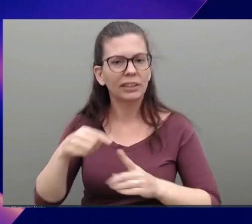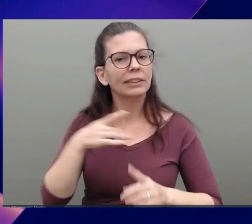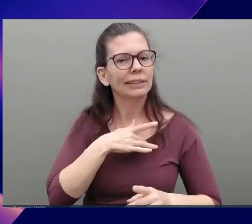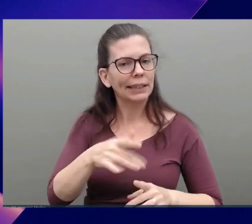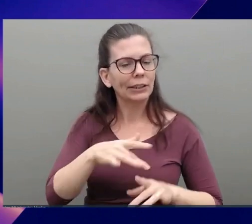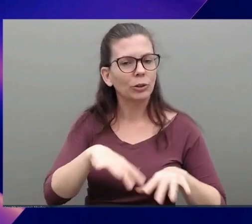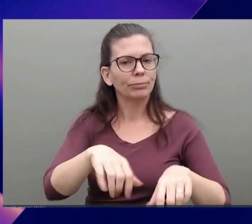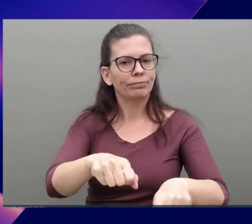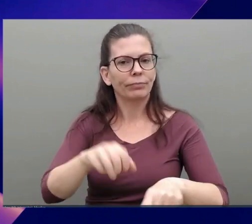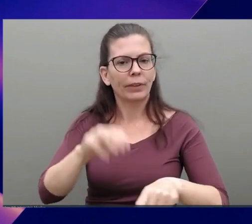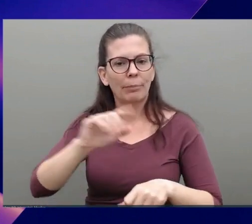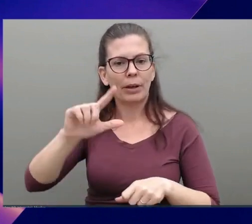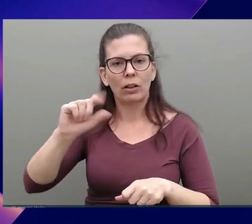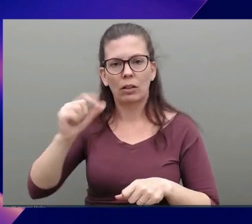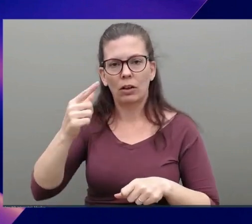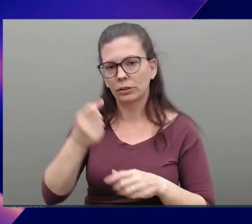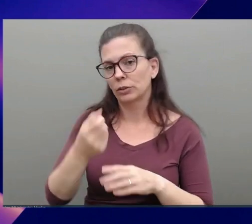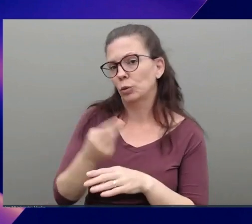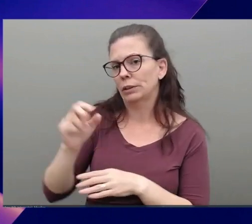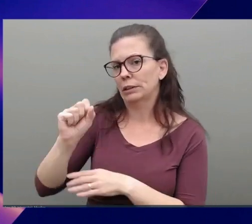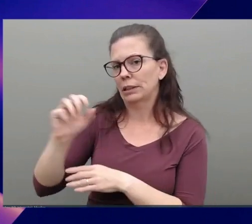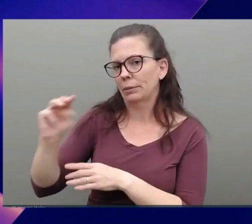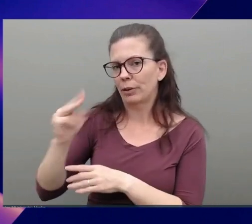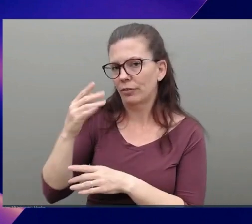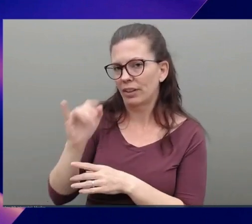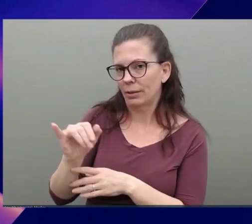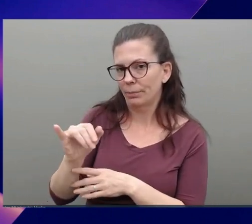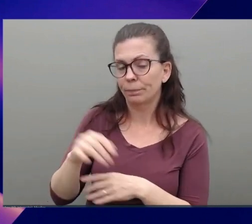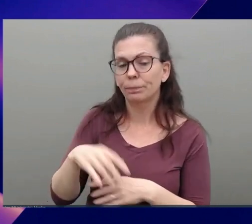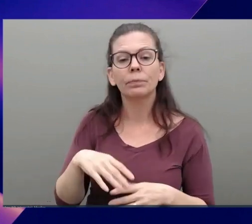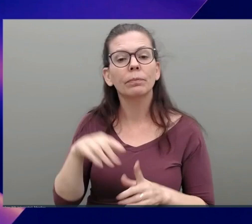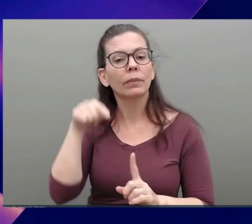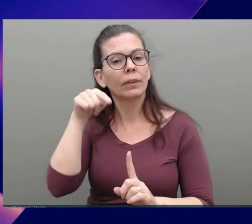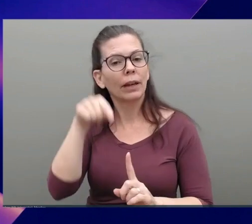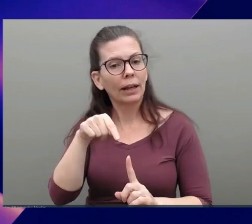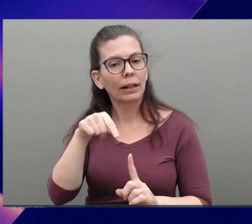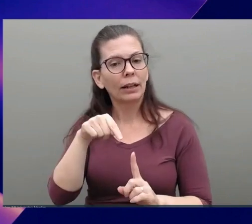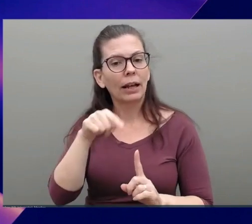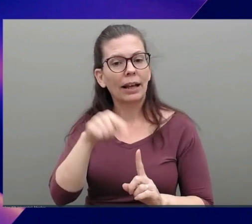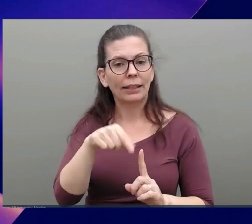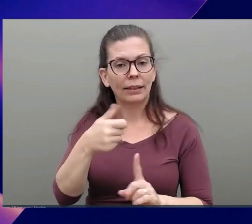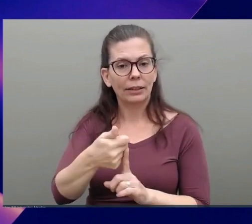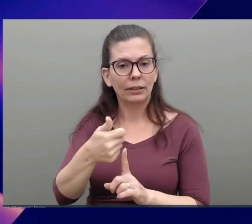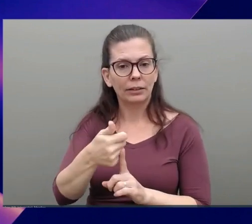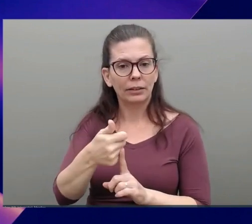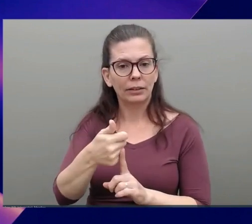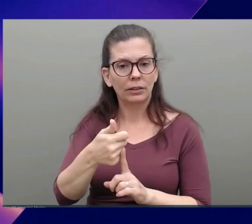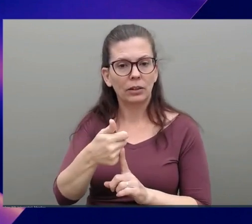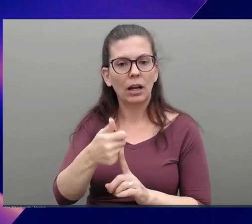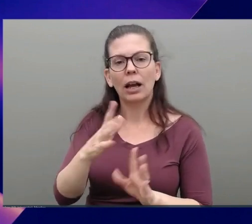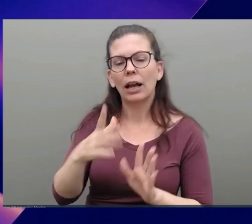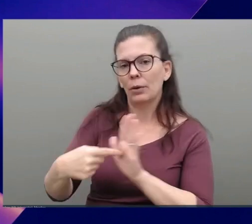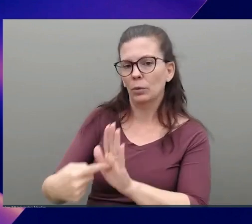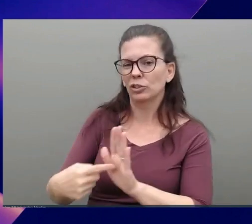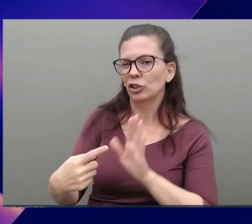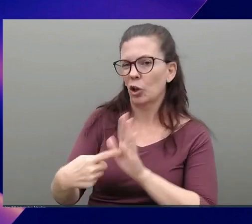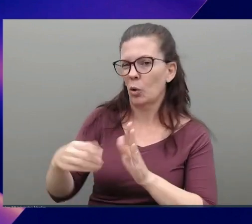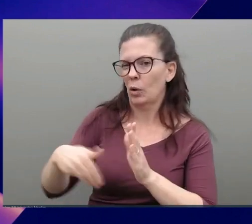using SageMaker to do that. And in the demo, in the video that I will show next, we talk about one product,